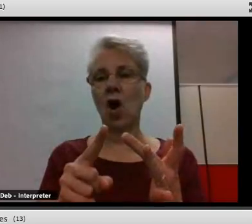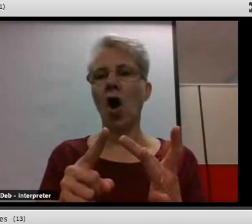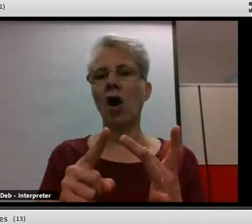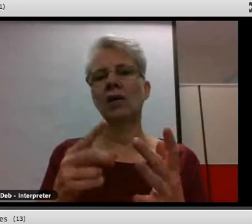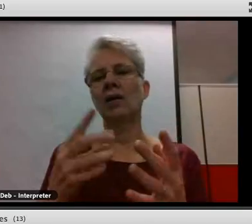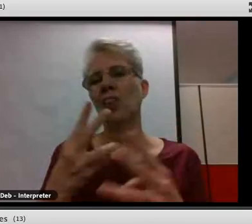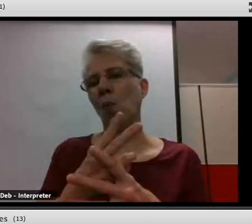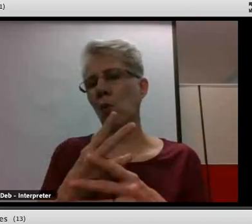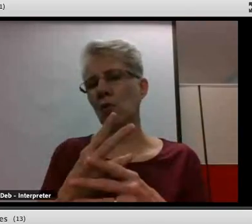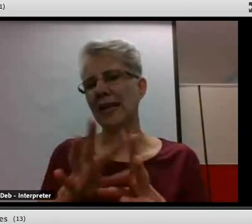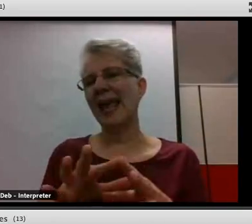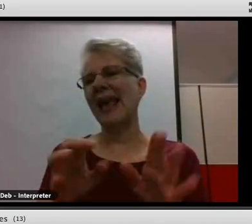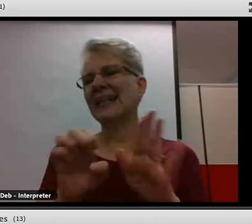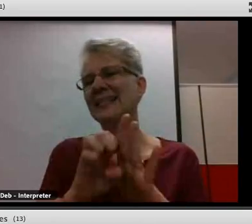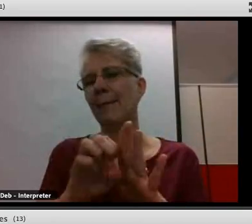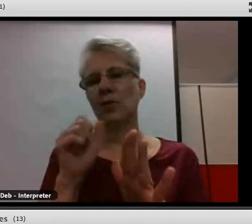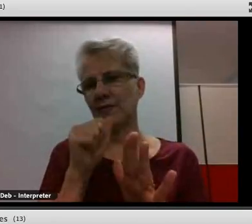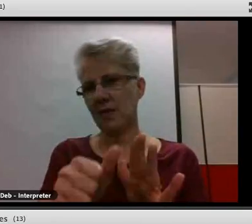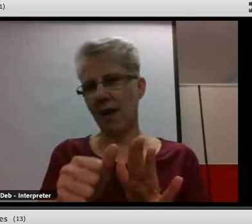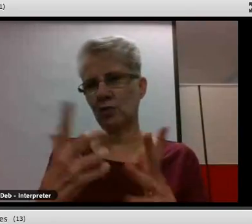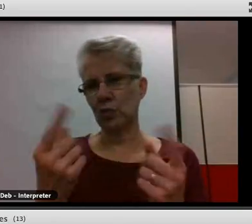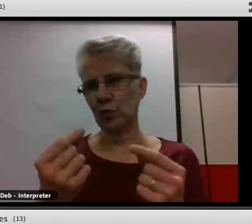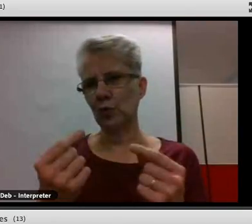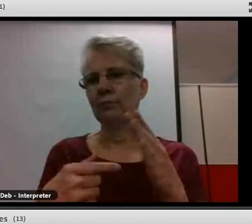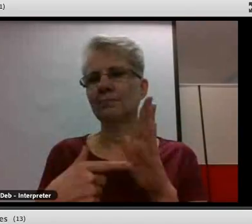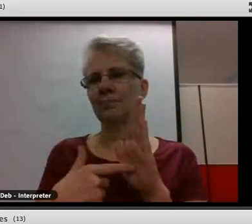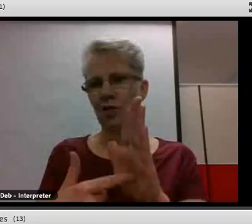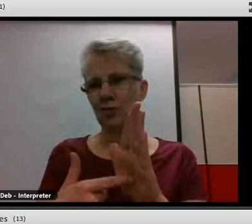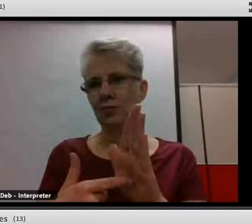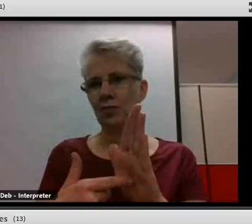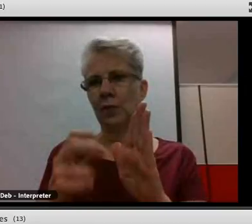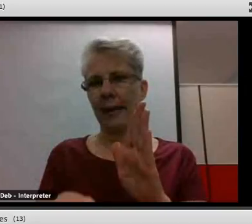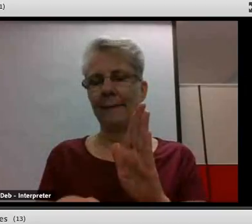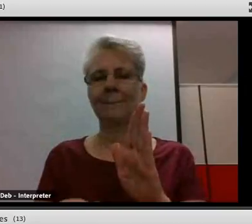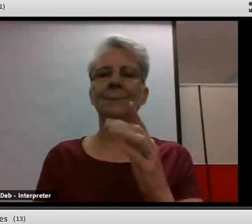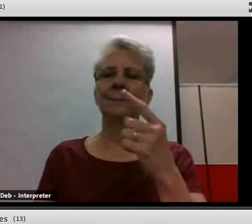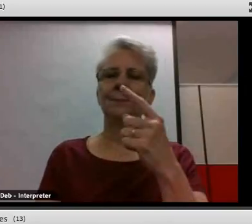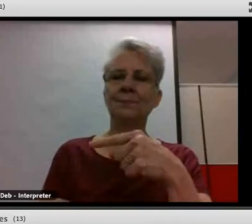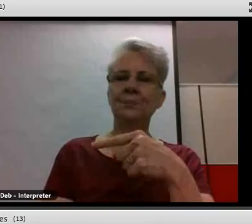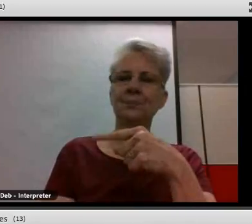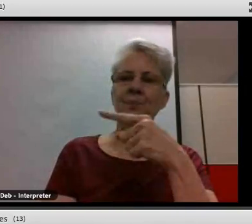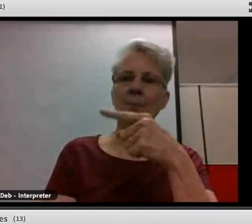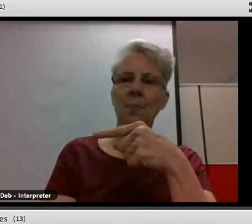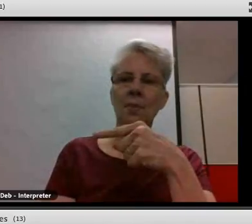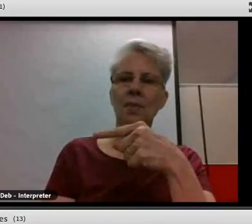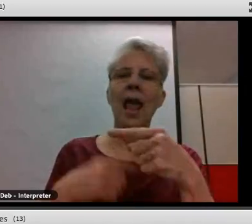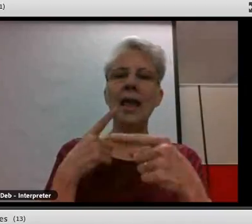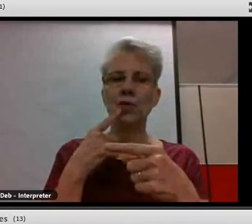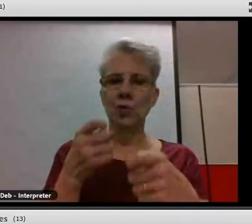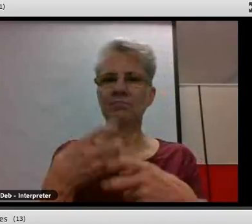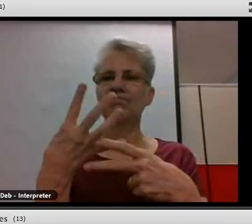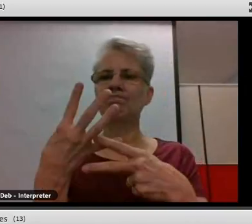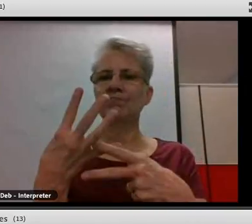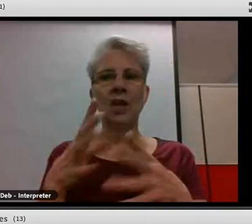Achieving inclusion through crafting accessible online experiences -- say that fast.